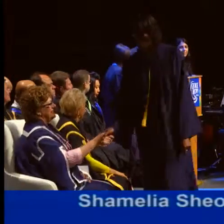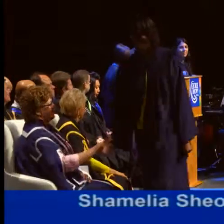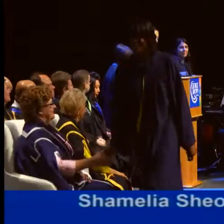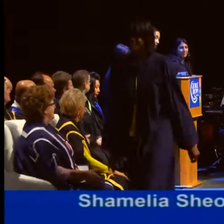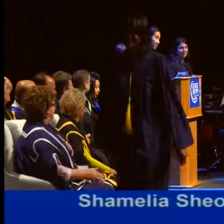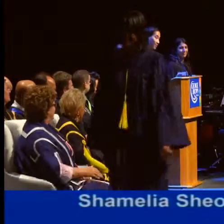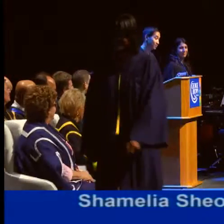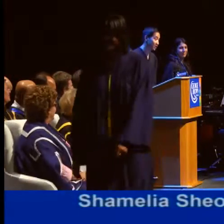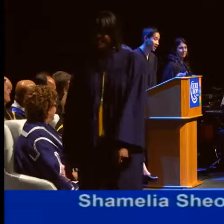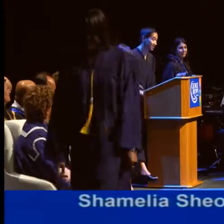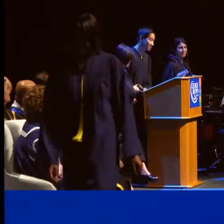THANK YOU, MADAME CHANCELLOR.